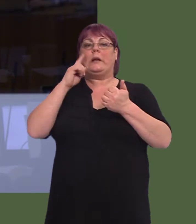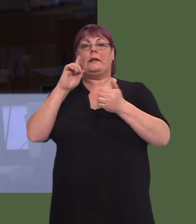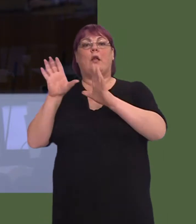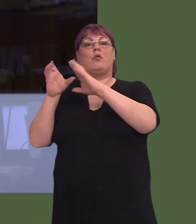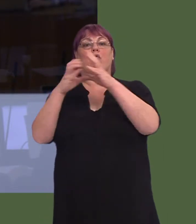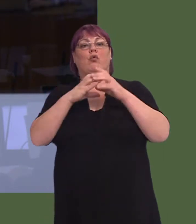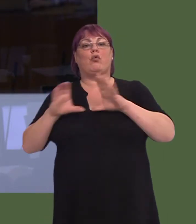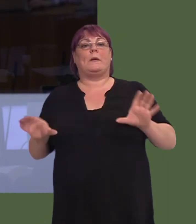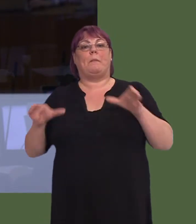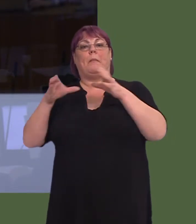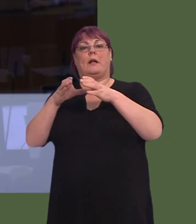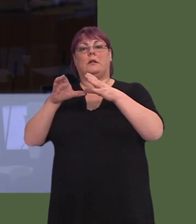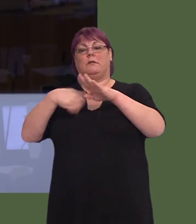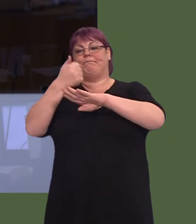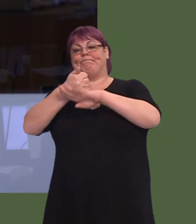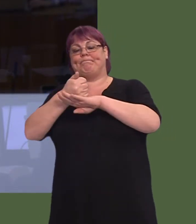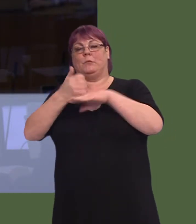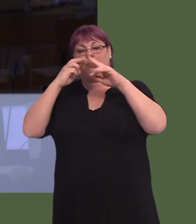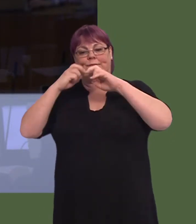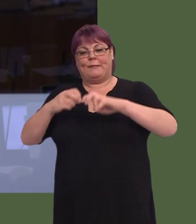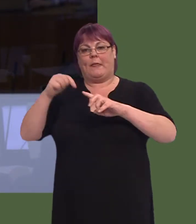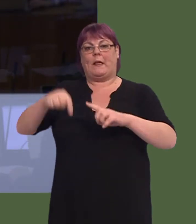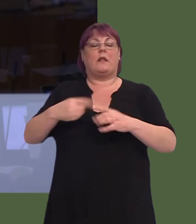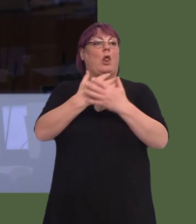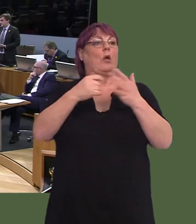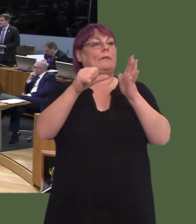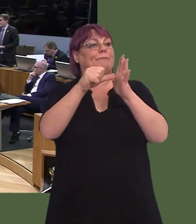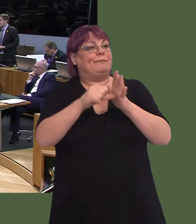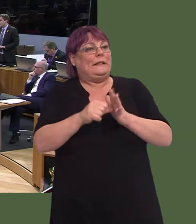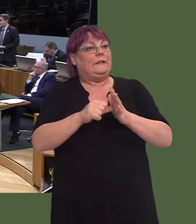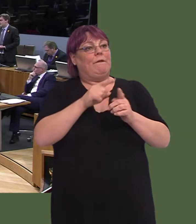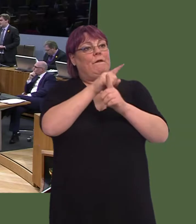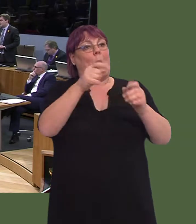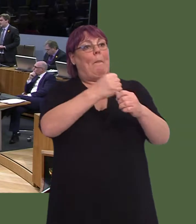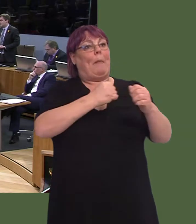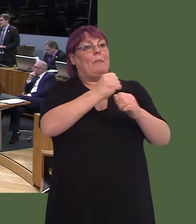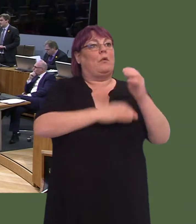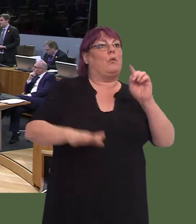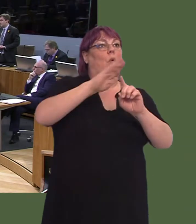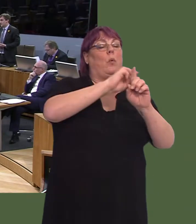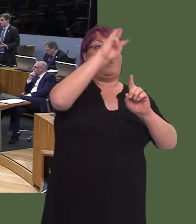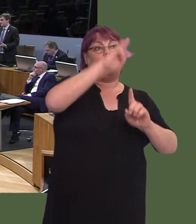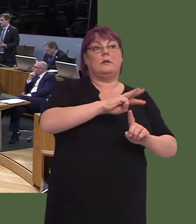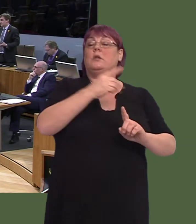There are many issues facing pubs across Wales. You were right to say in your answer, First Minister, that pubs aren't just pubs.